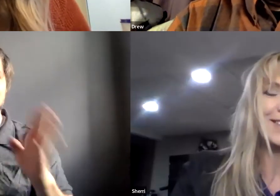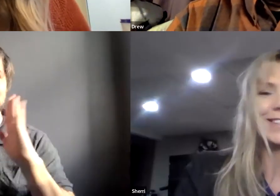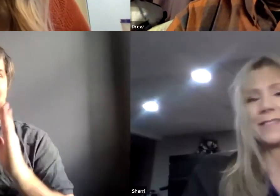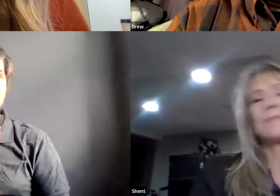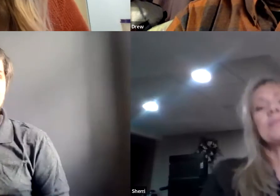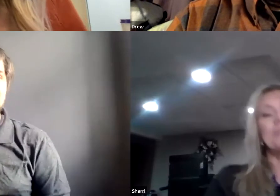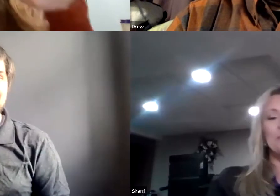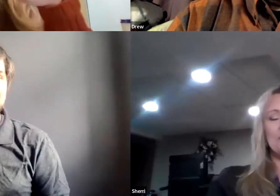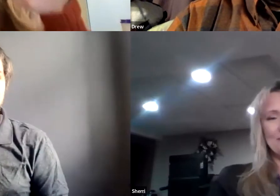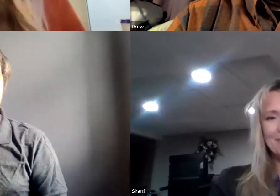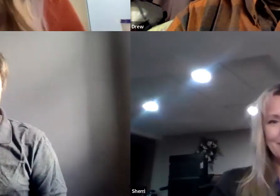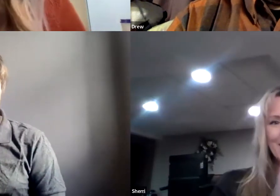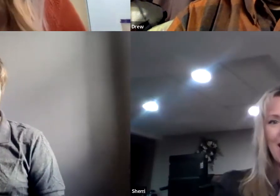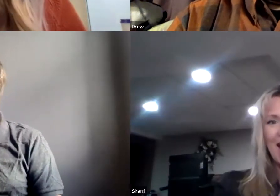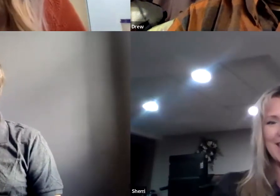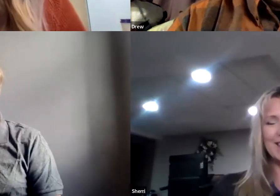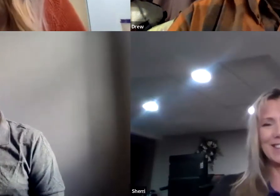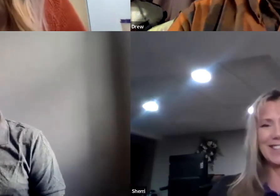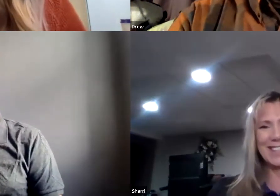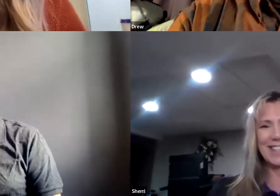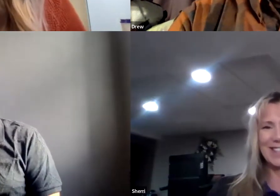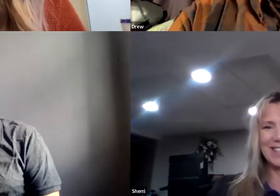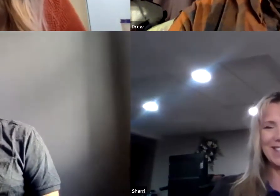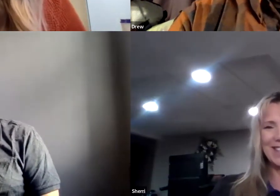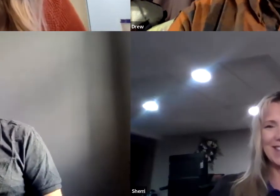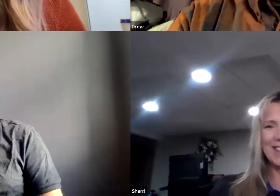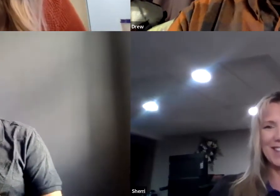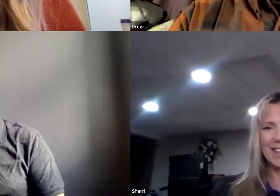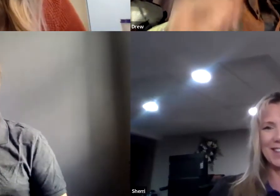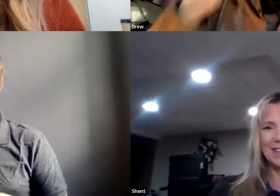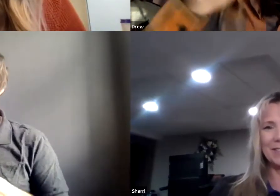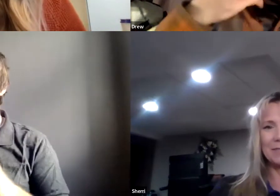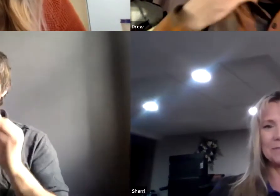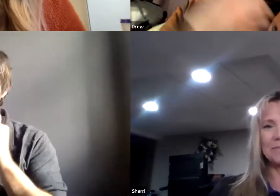games left. Drew, you are up. >> My name